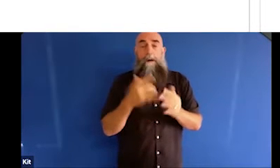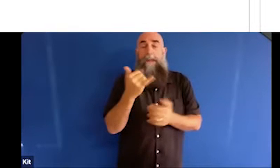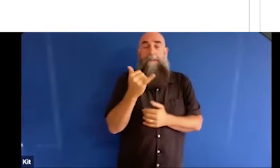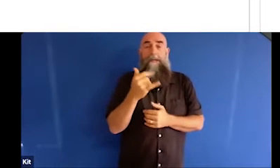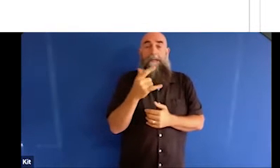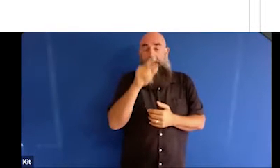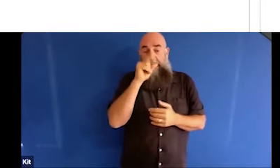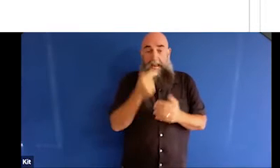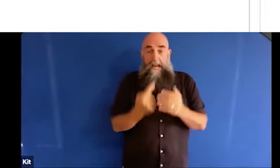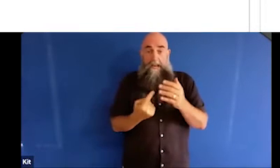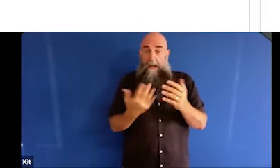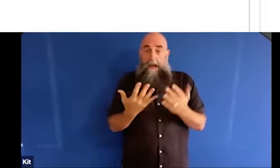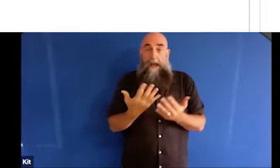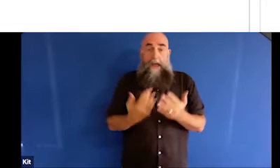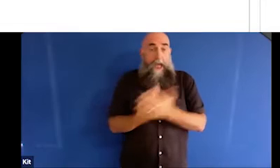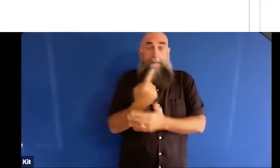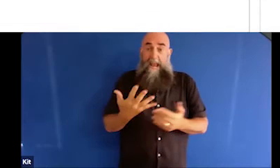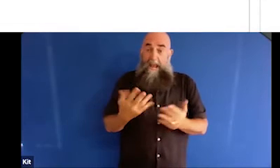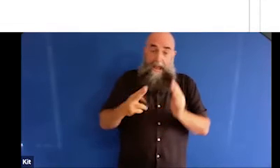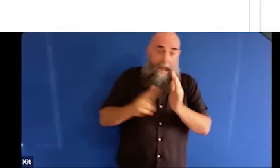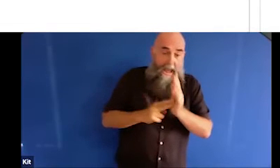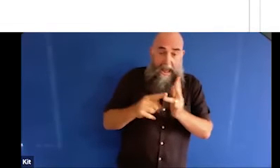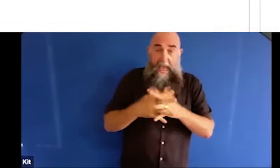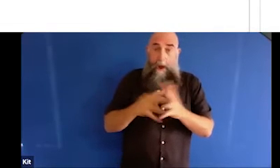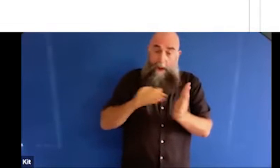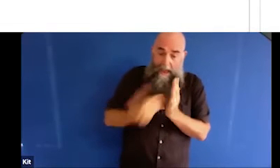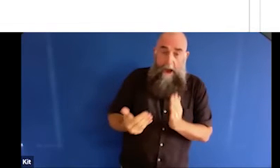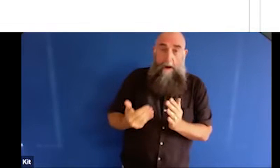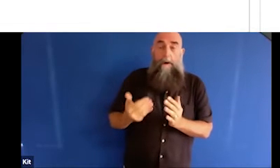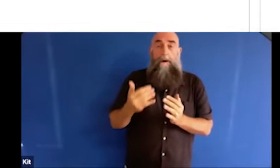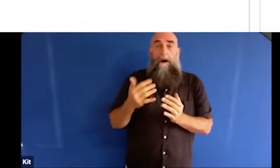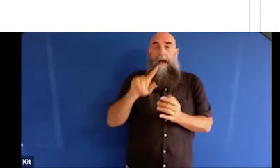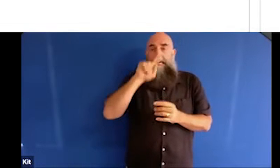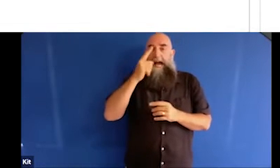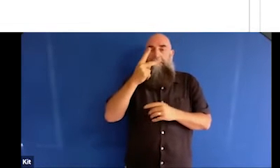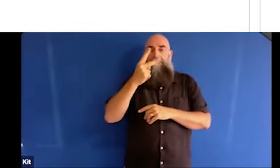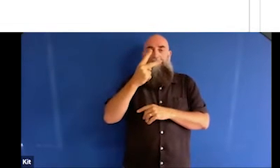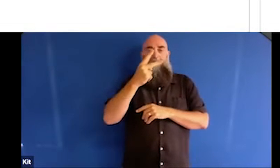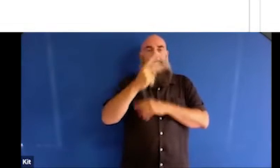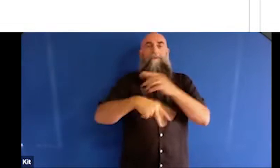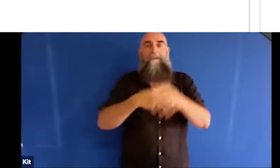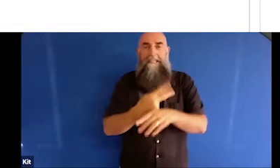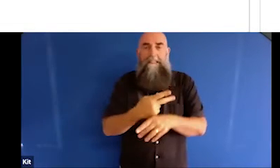in two years' time. It needs to happen in the next six months. That's a dimension in which